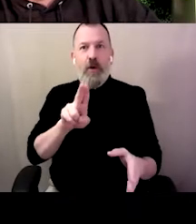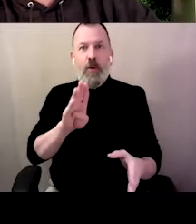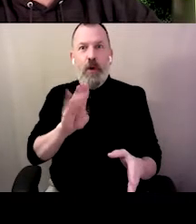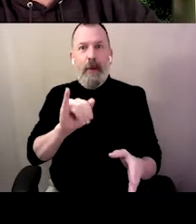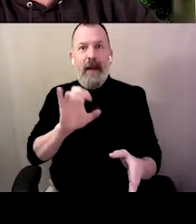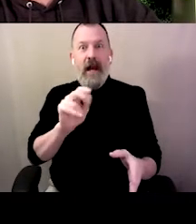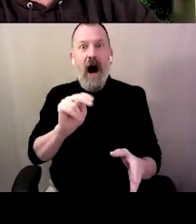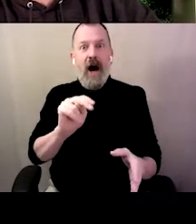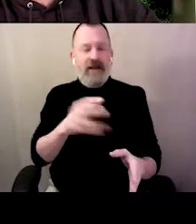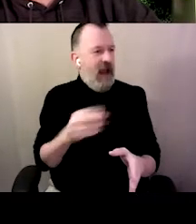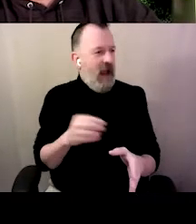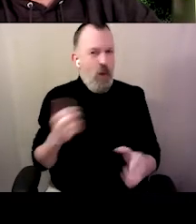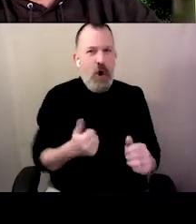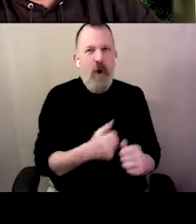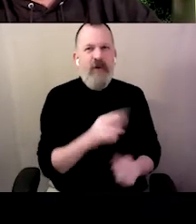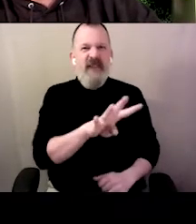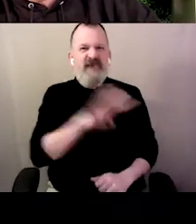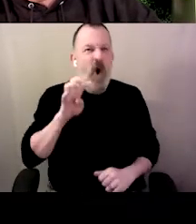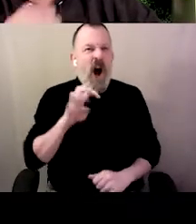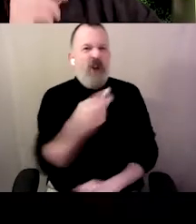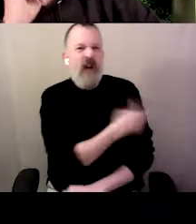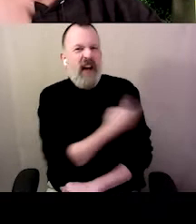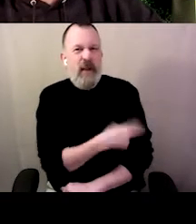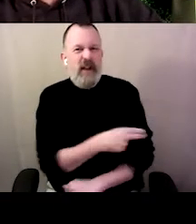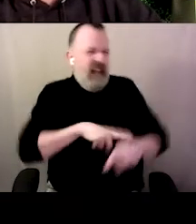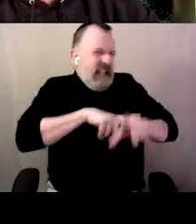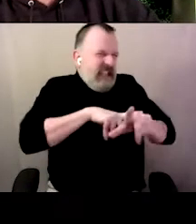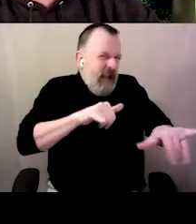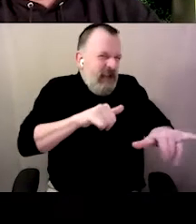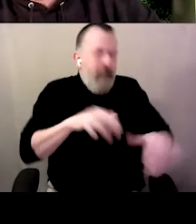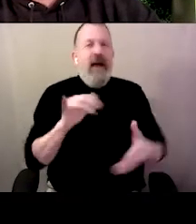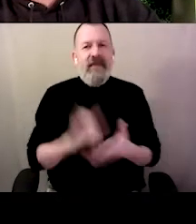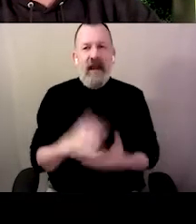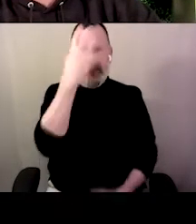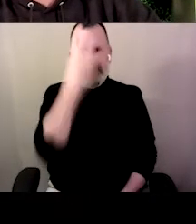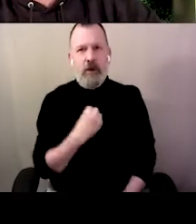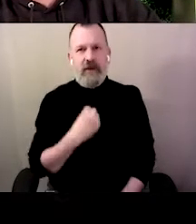hospitals in one fell swoop. Now you're into the realm of terrorism or warfare of some sort.